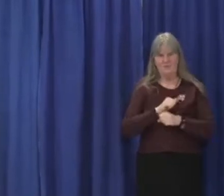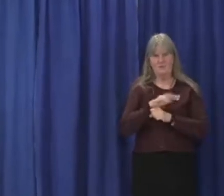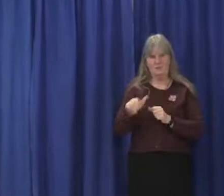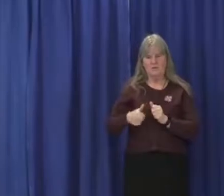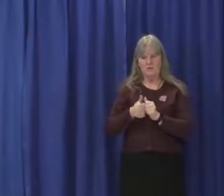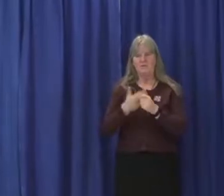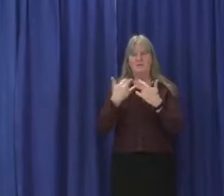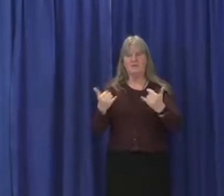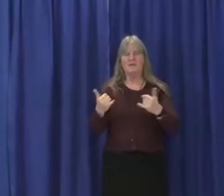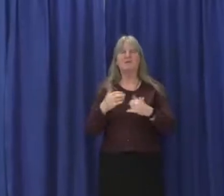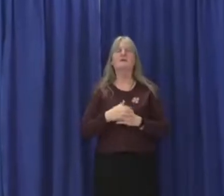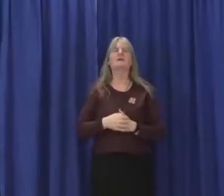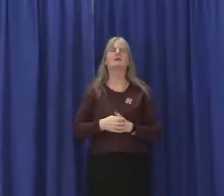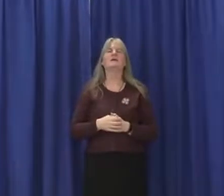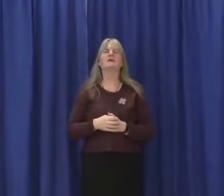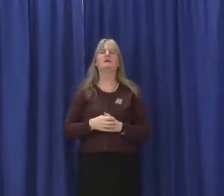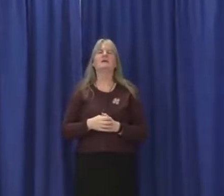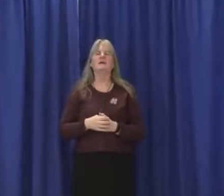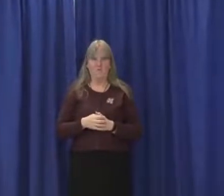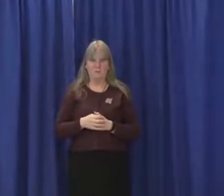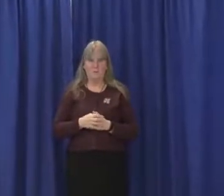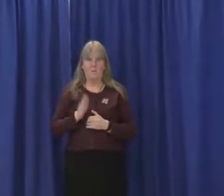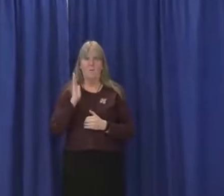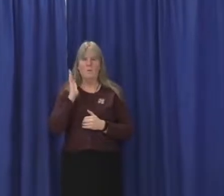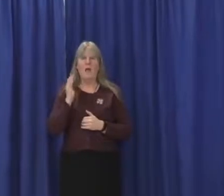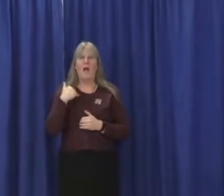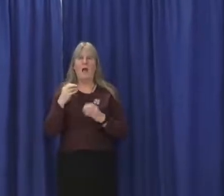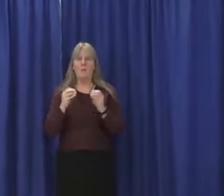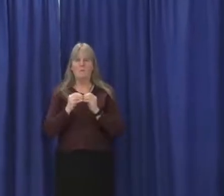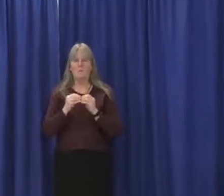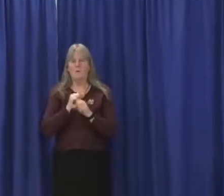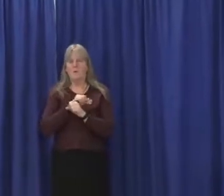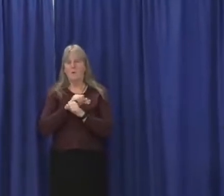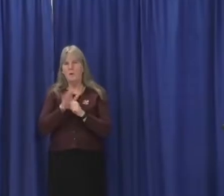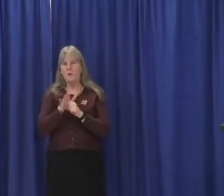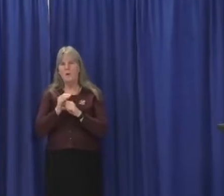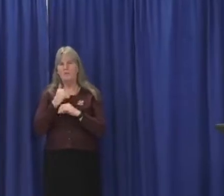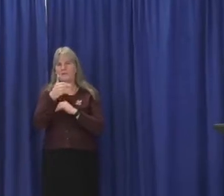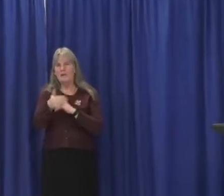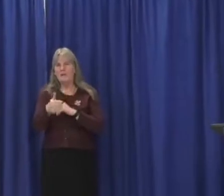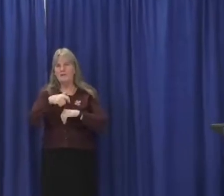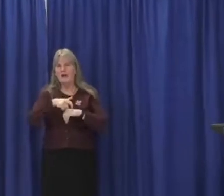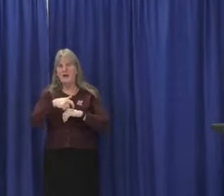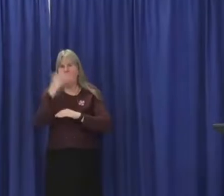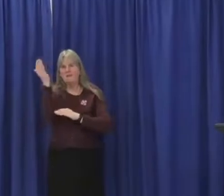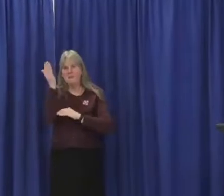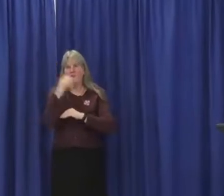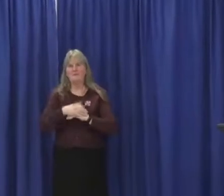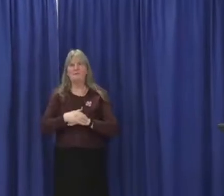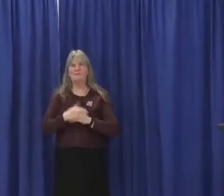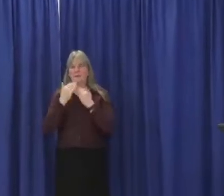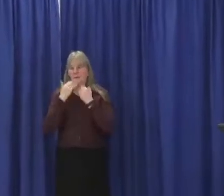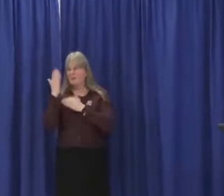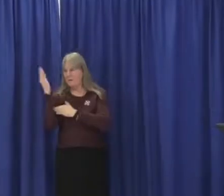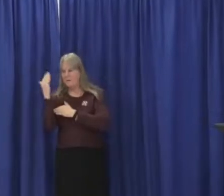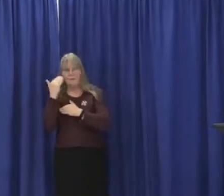for today. Stay tuned for more on the time and date of the next one. Thank you again to our speakers, to the media, and